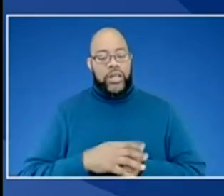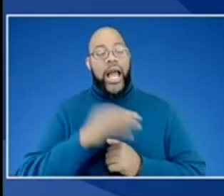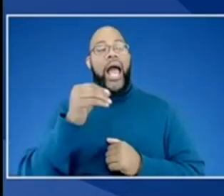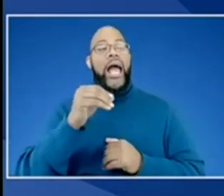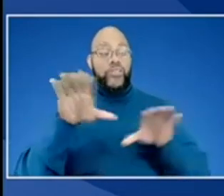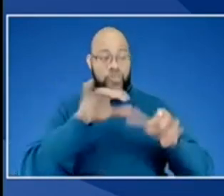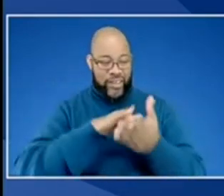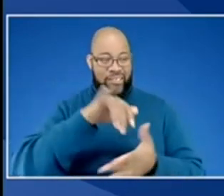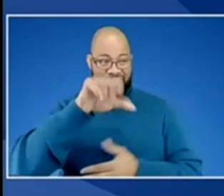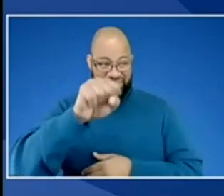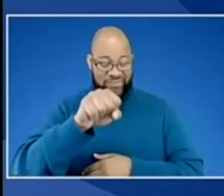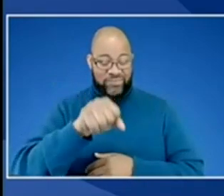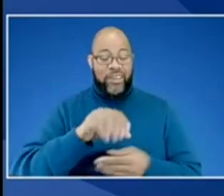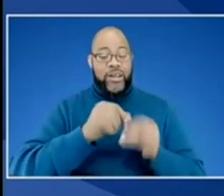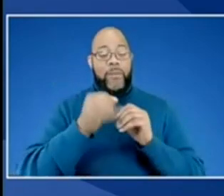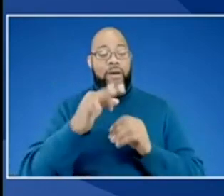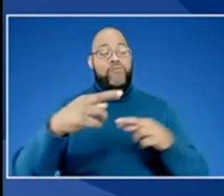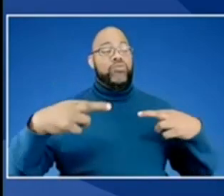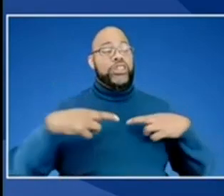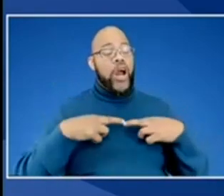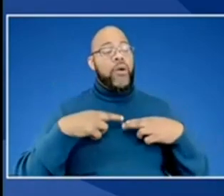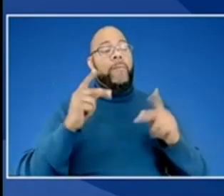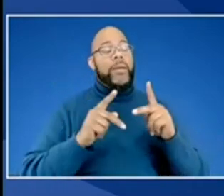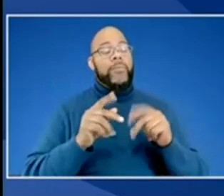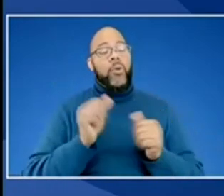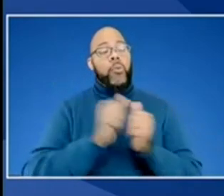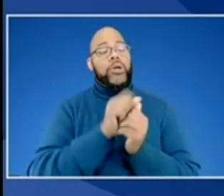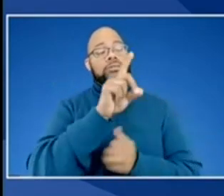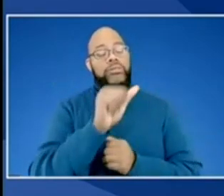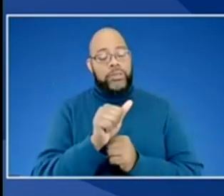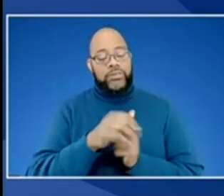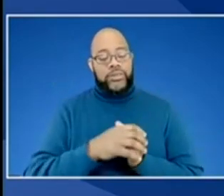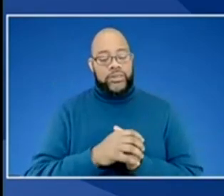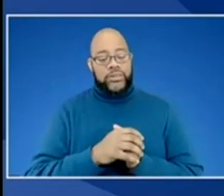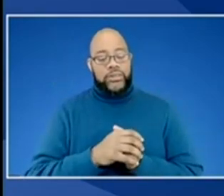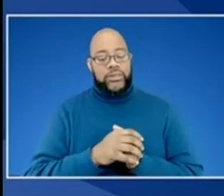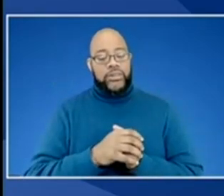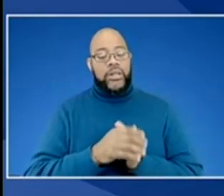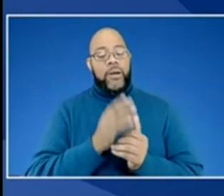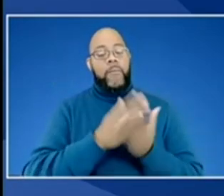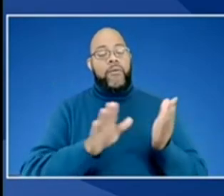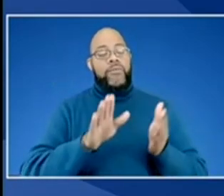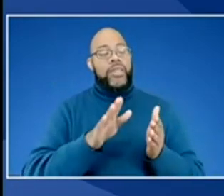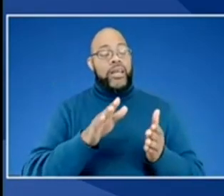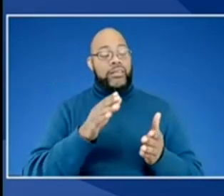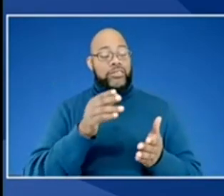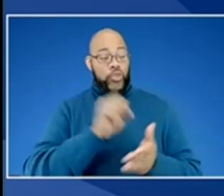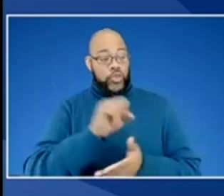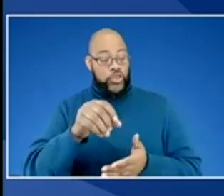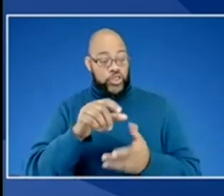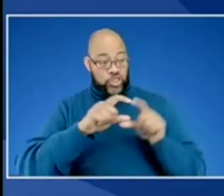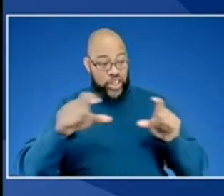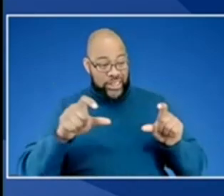The number of retirees and people with disabilities who have a part of their modest Social Security checks taken to pay